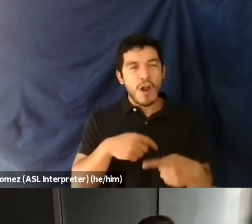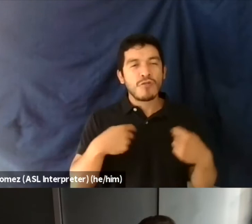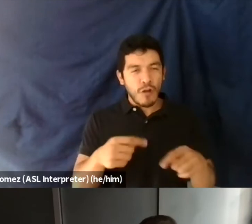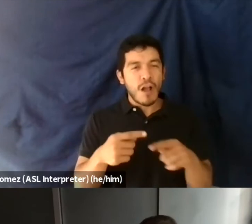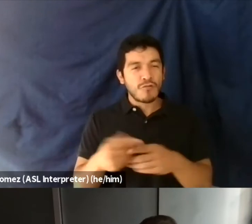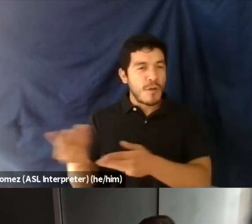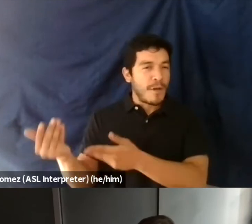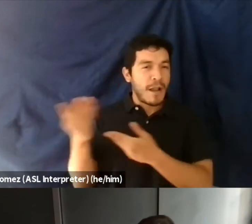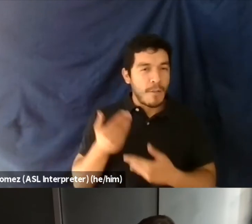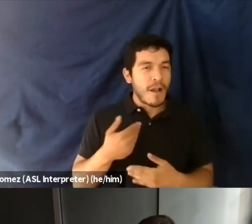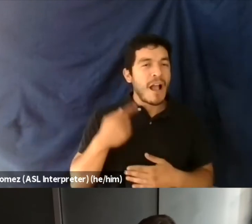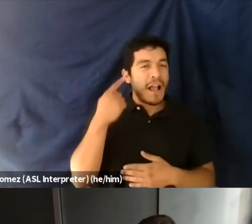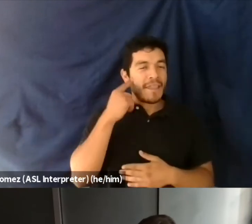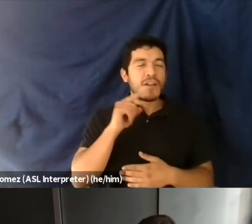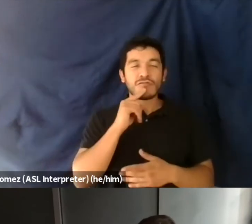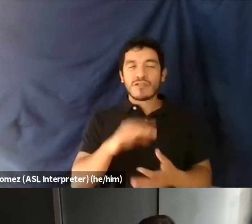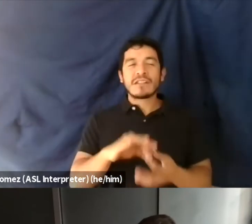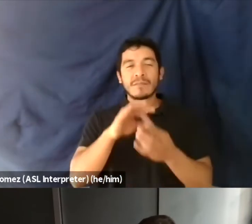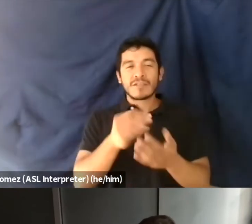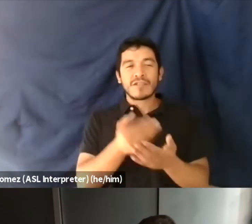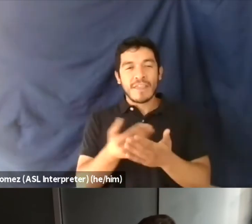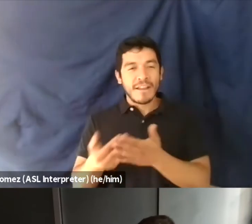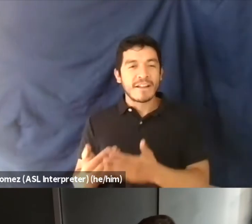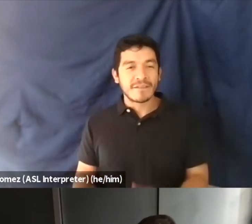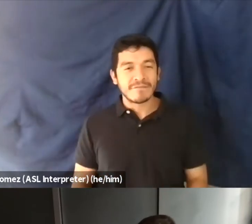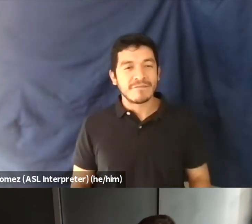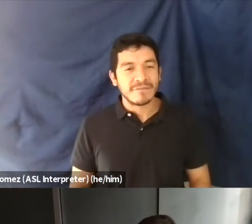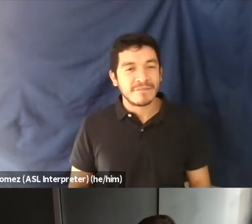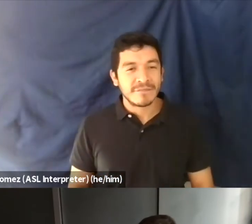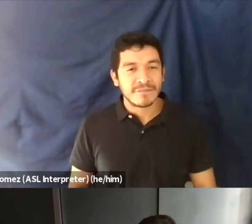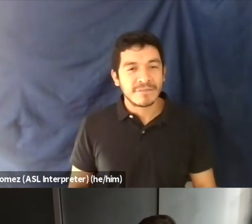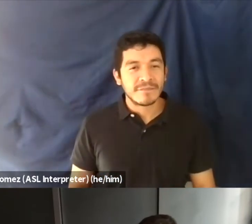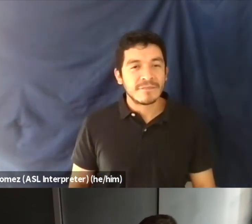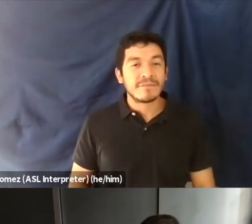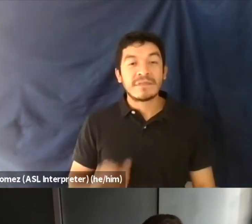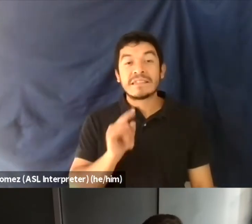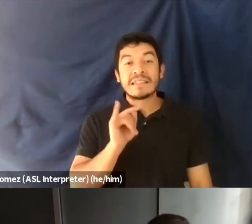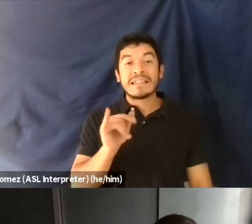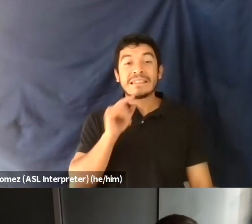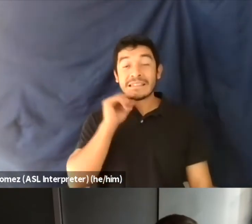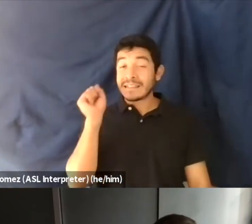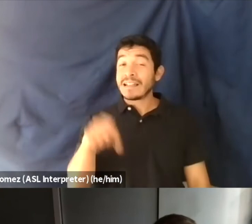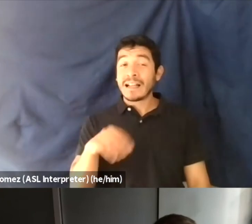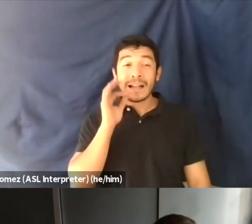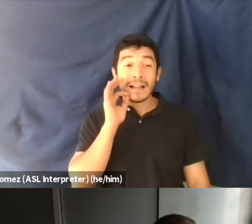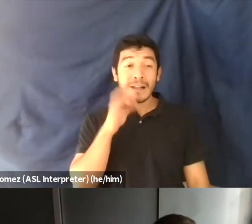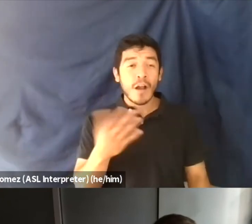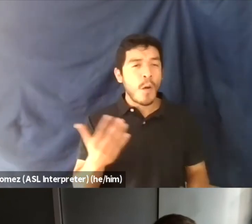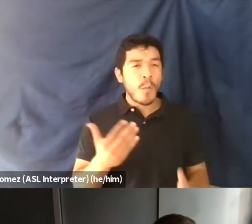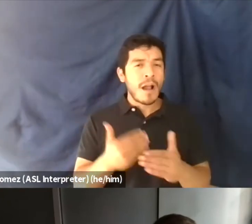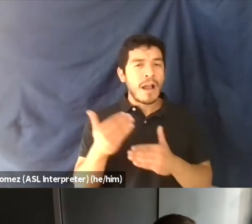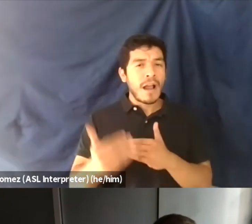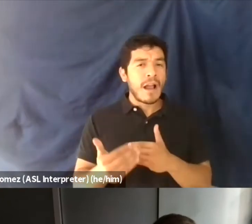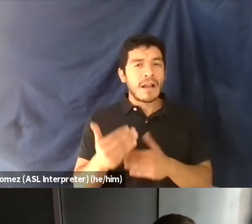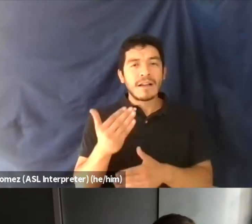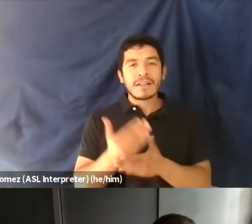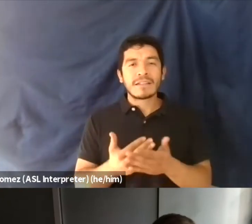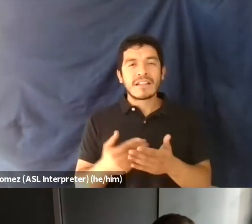'cause I think it is a really special thing. Yeah, cool. And what, I mean what's next at least is something so intimate and so personal.